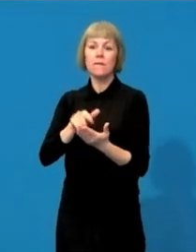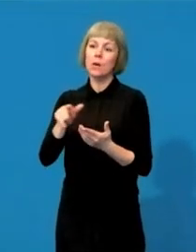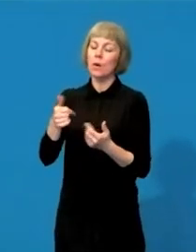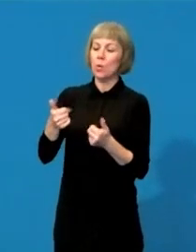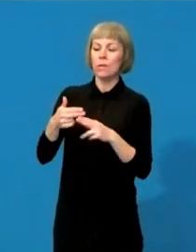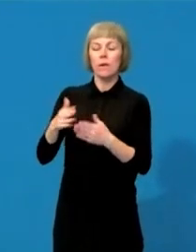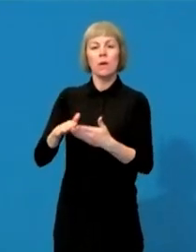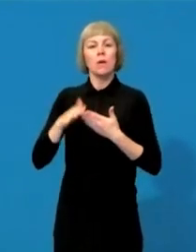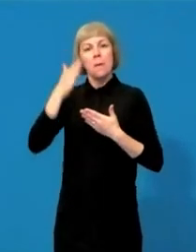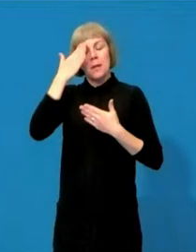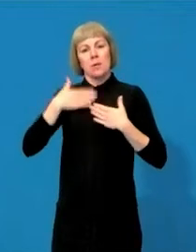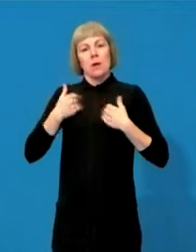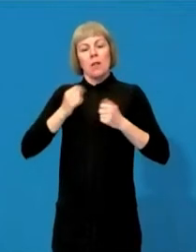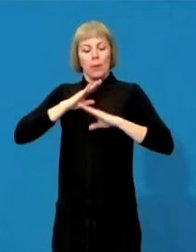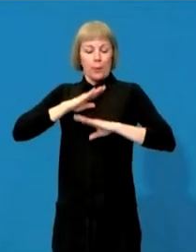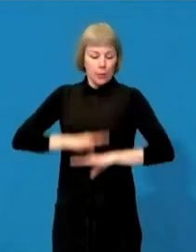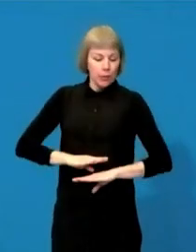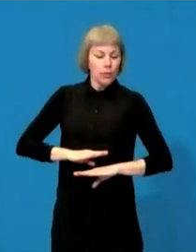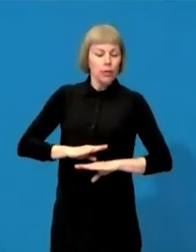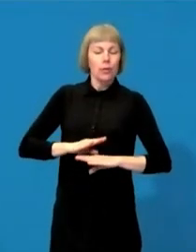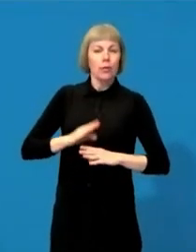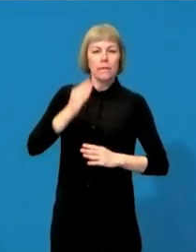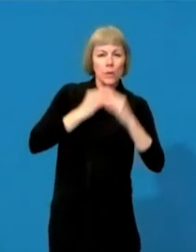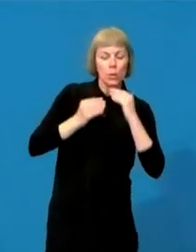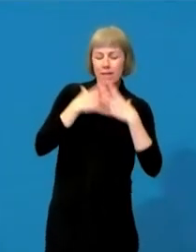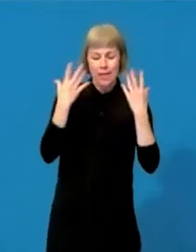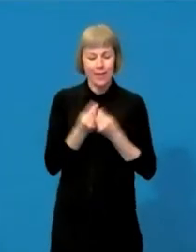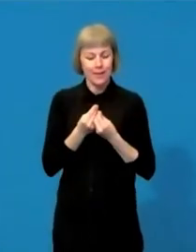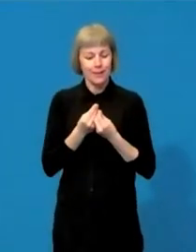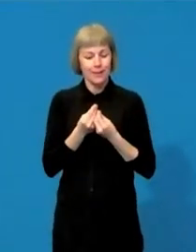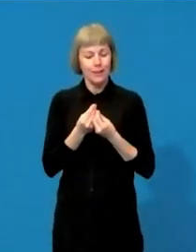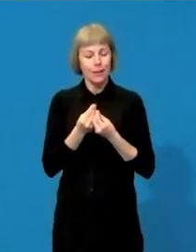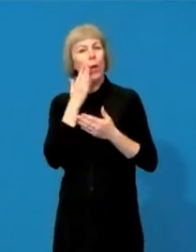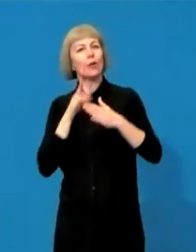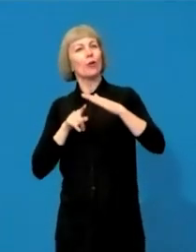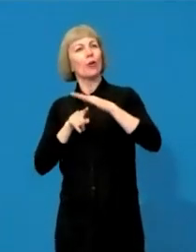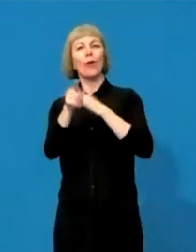We got - yeah, you know, if we are going out on Country, you just - all the worries off